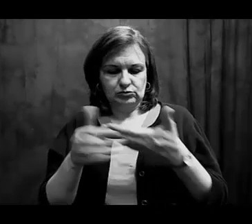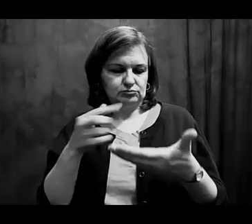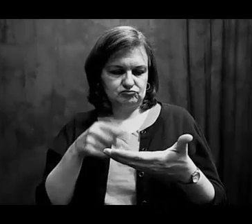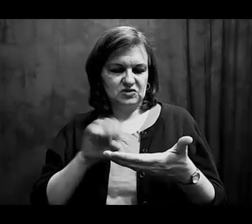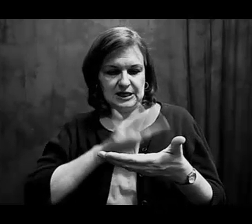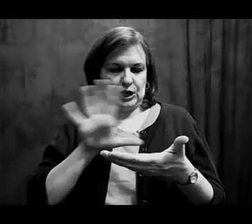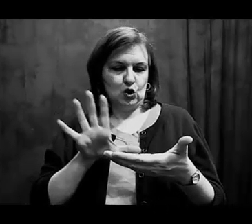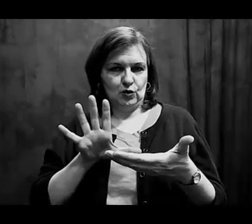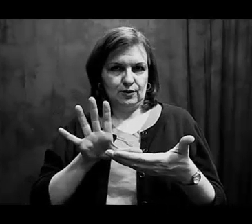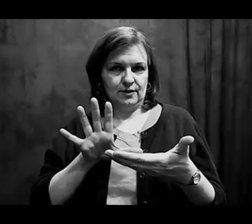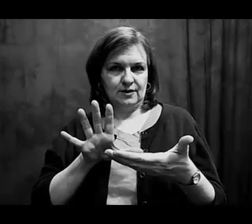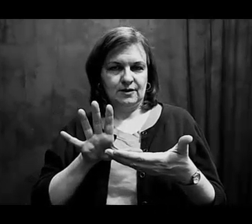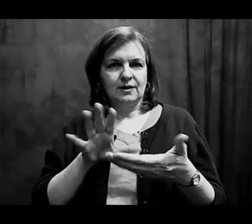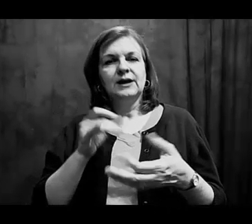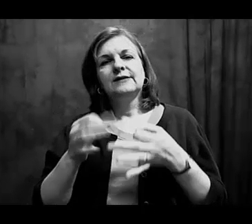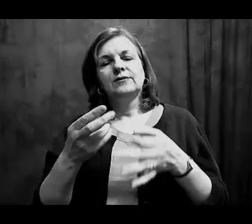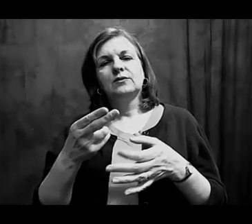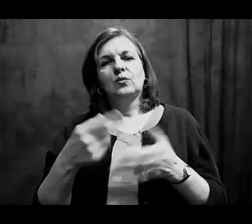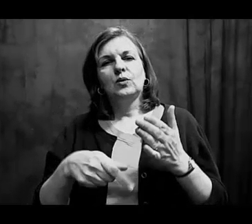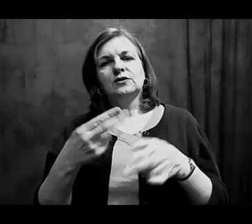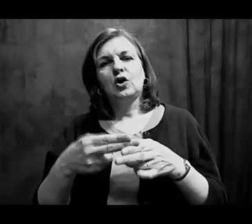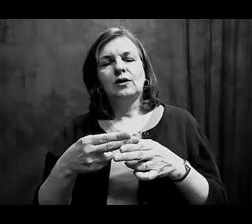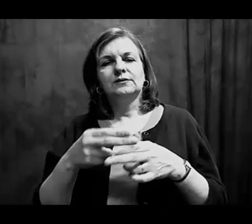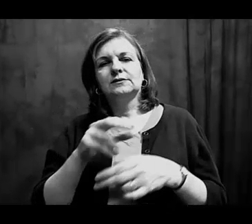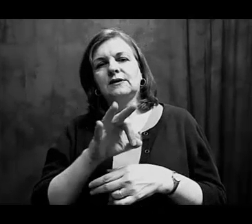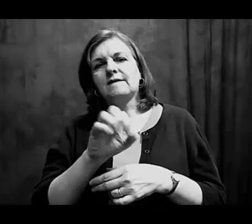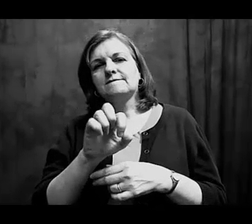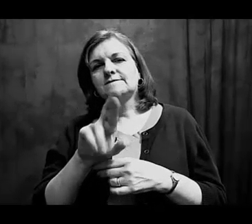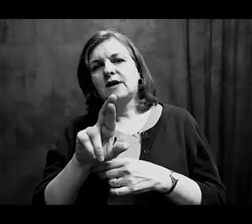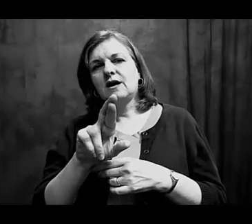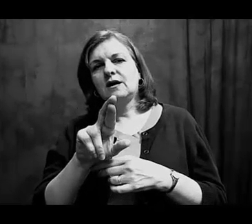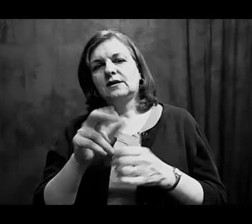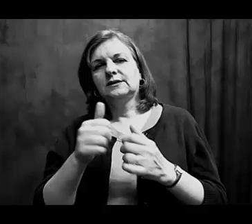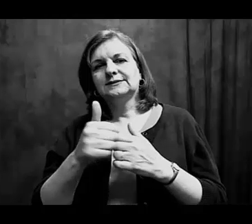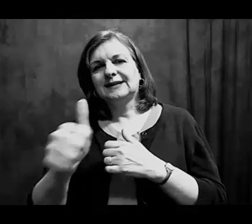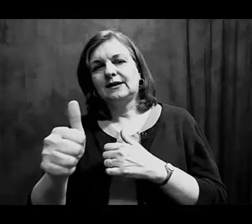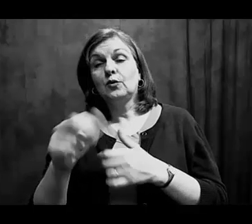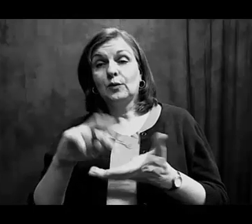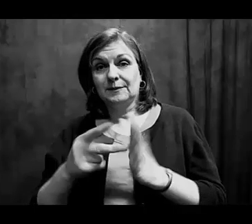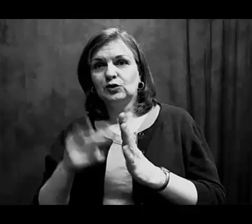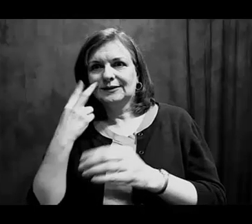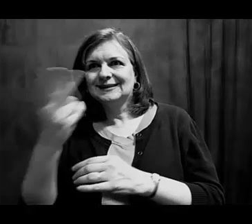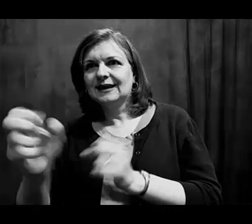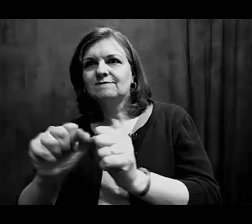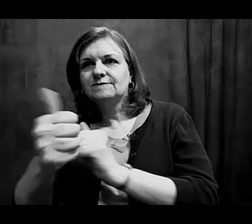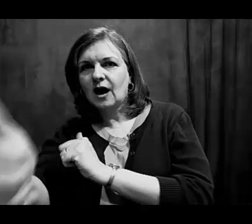so if you're what we call farsighted you have distance vision if you're nearsighted